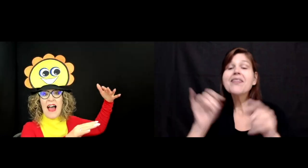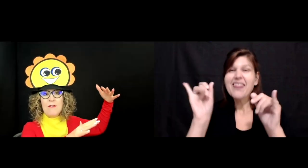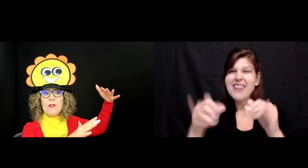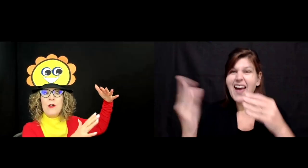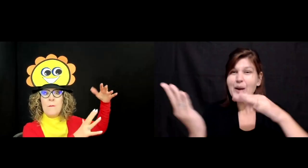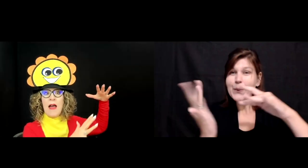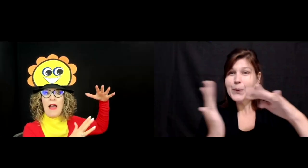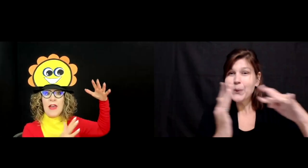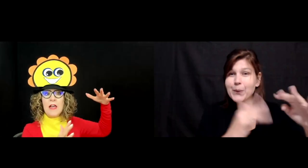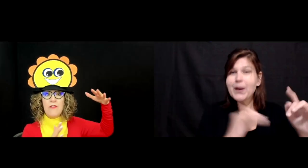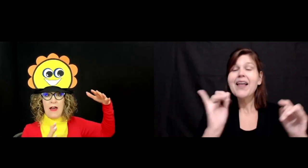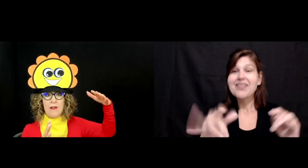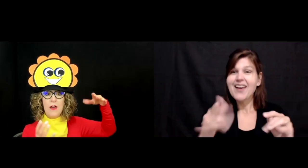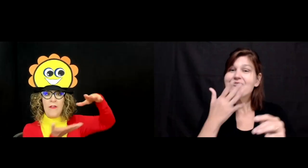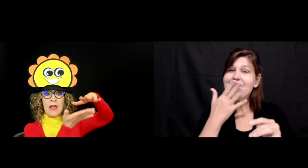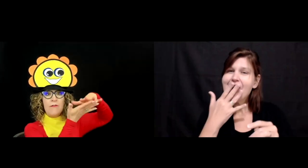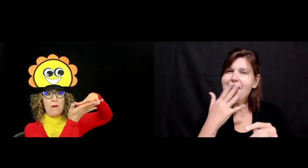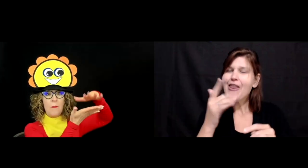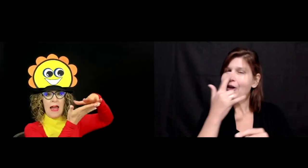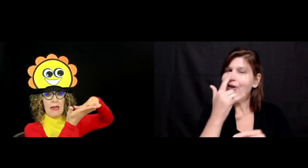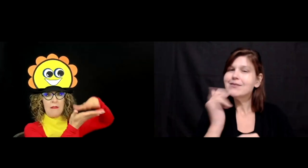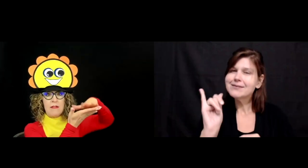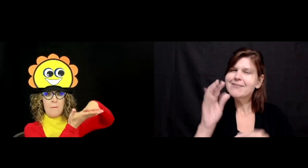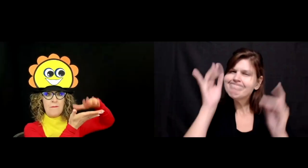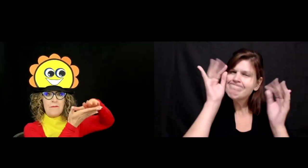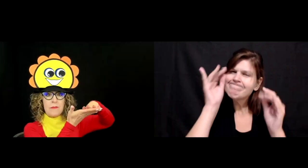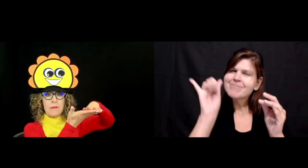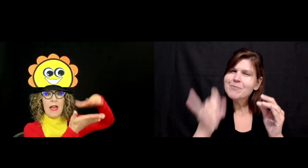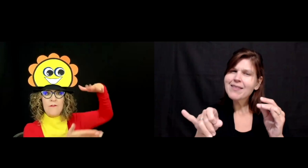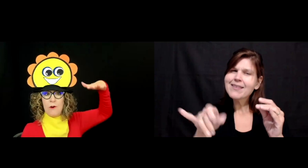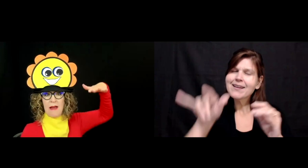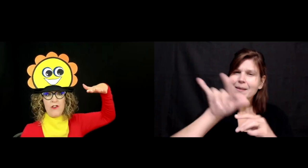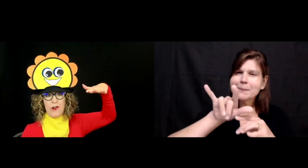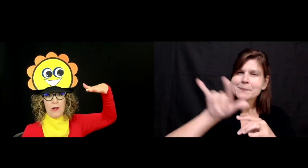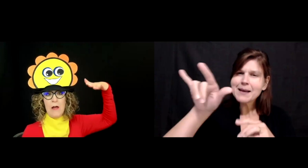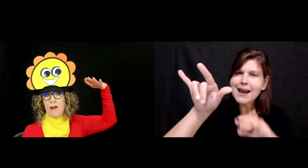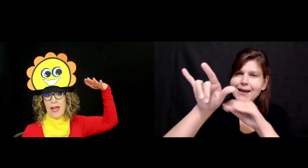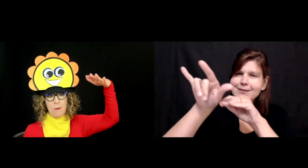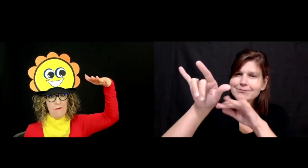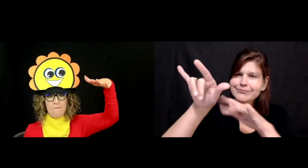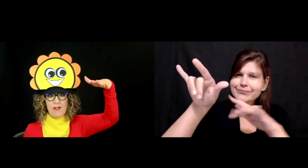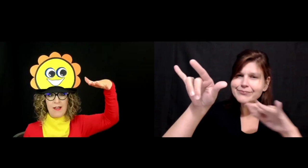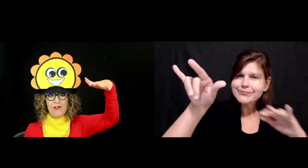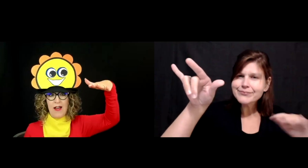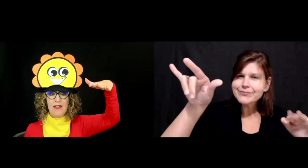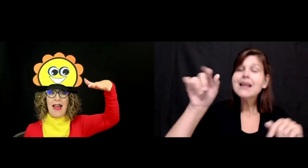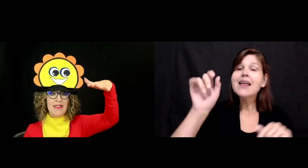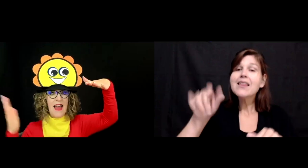And I think of that, I think of those planes in formation flying above every single child's head